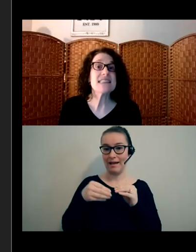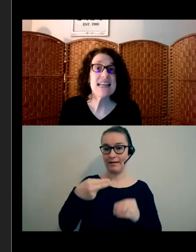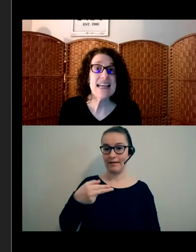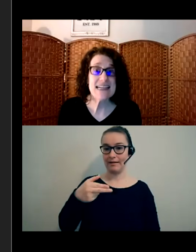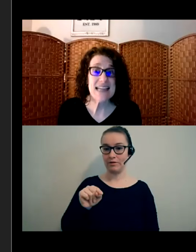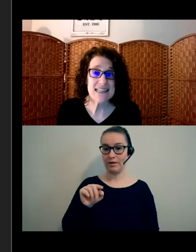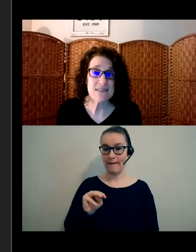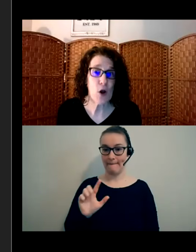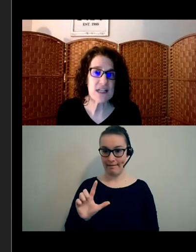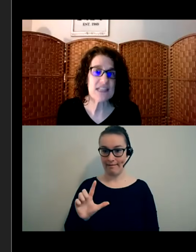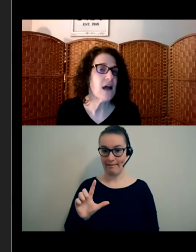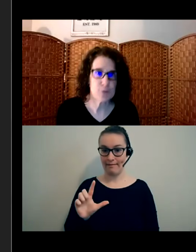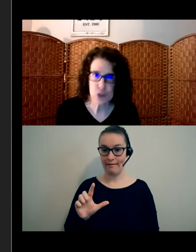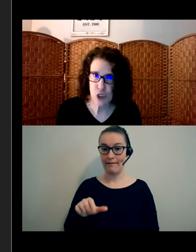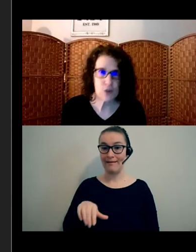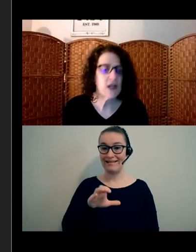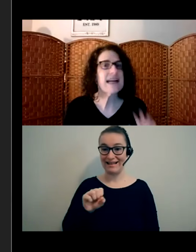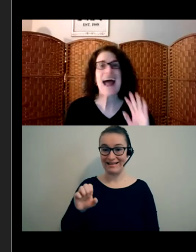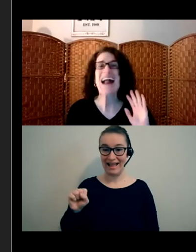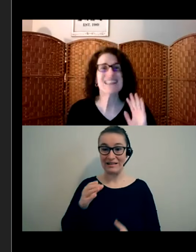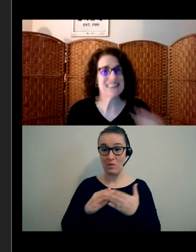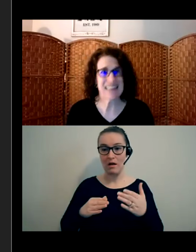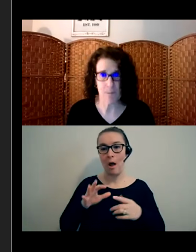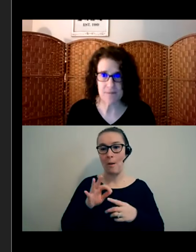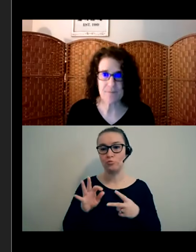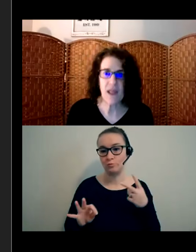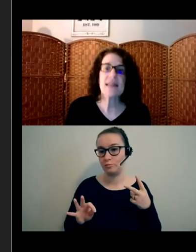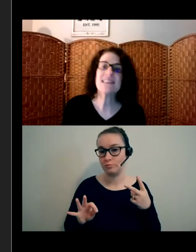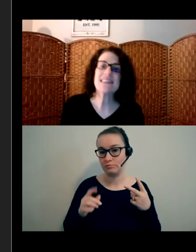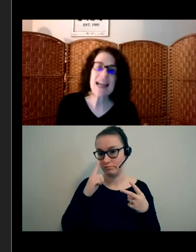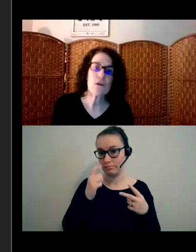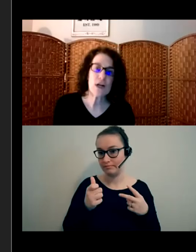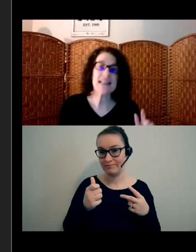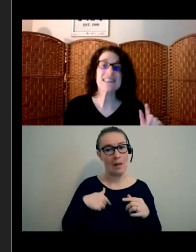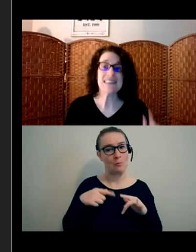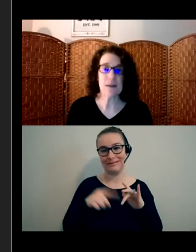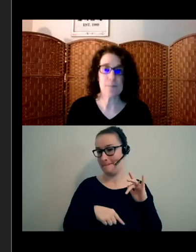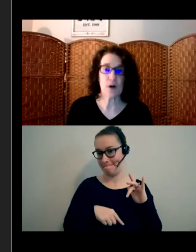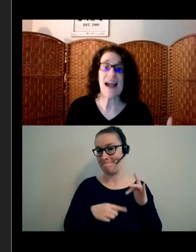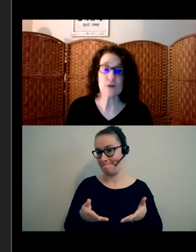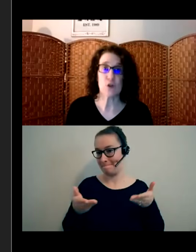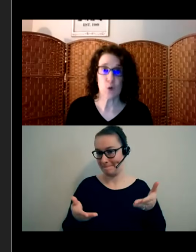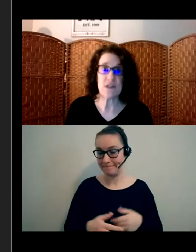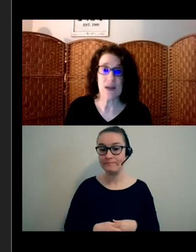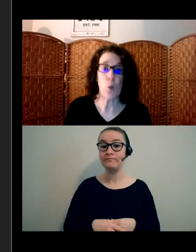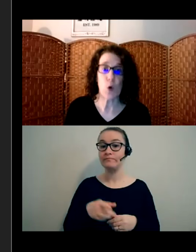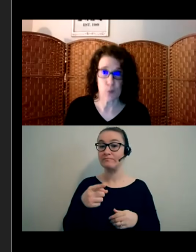The CSS part is optional, and I just skip it. Let's take a look at an example of how to do this in WordPress.